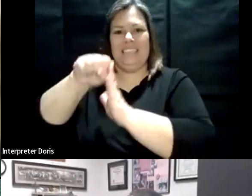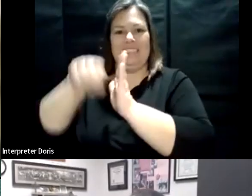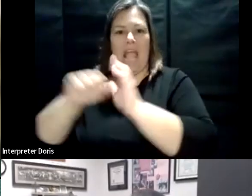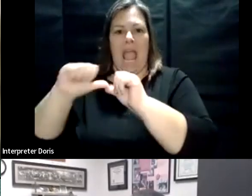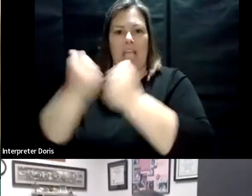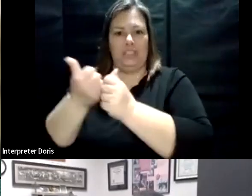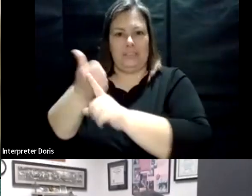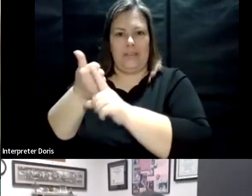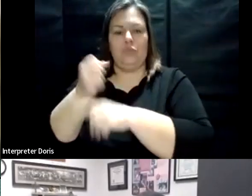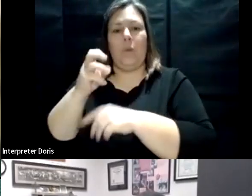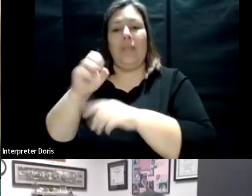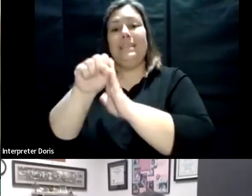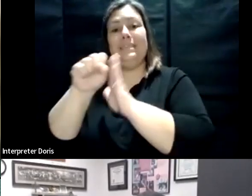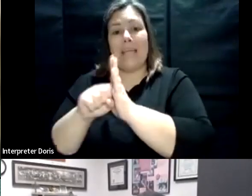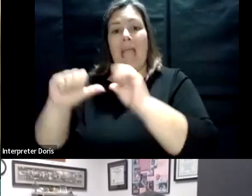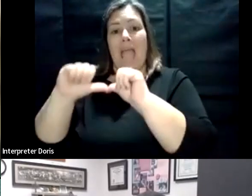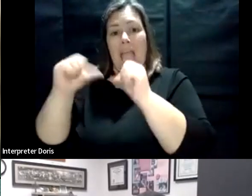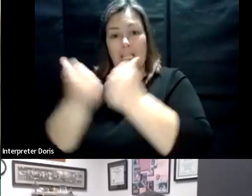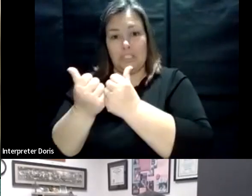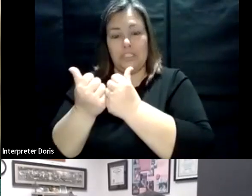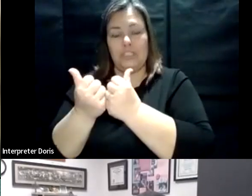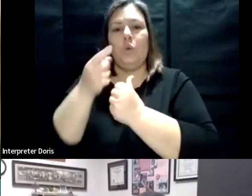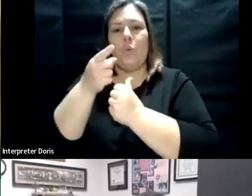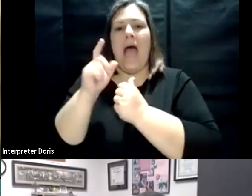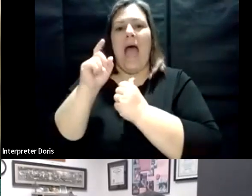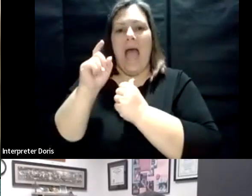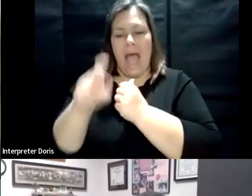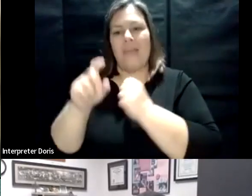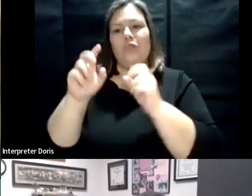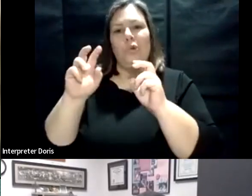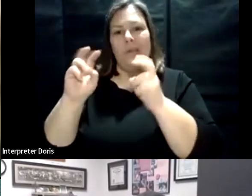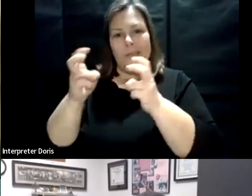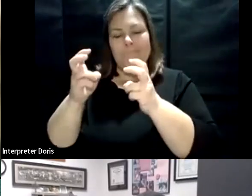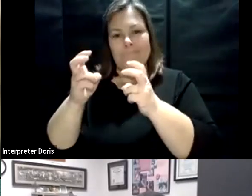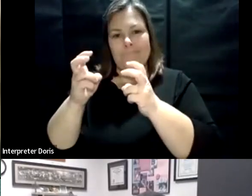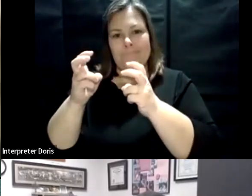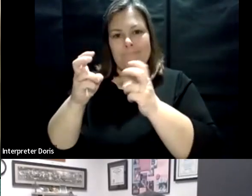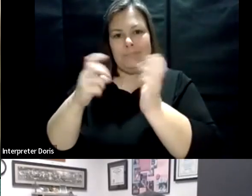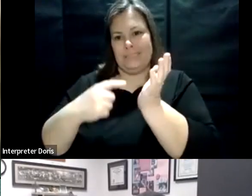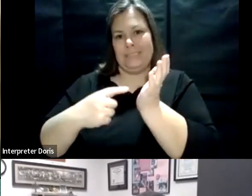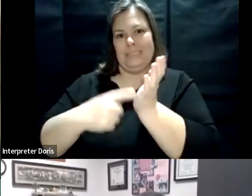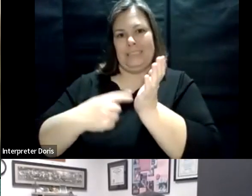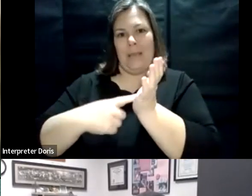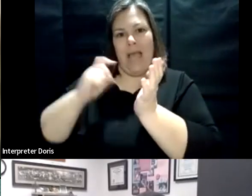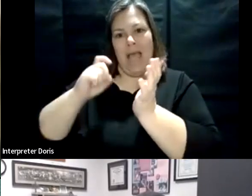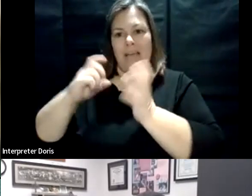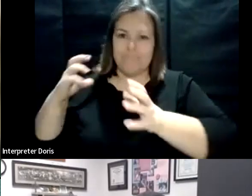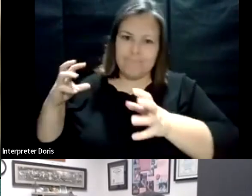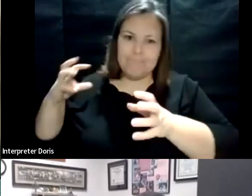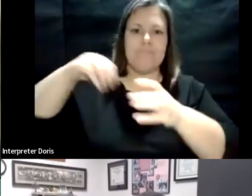Yeah I just wanted to add off of Kathy, too I know that when these work groups got started in South Carolina, it wasn't, it was really within state agencies. It was really within State agencies. And so the State agencies really came together. So the state agencies really came together.